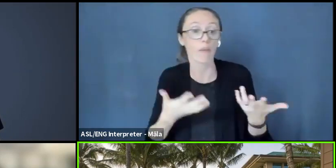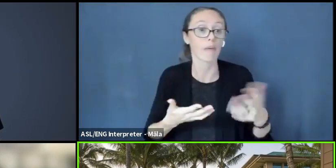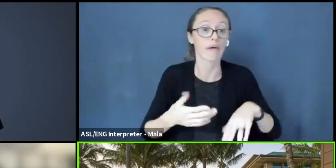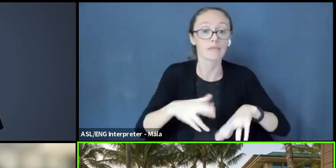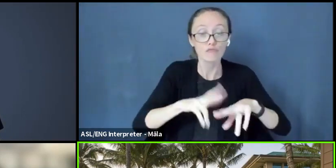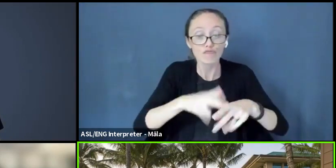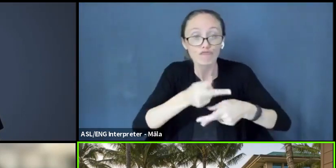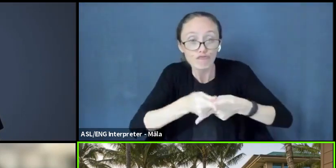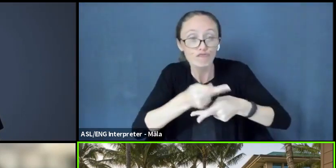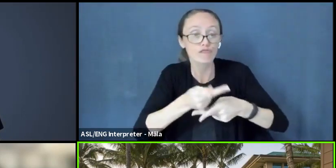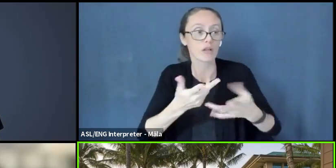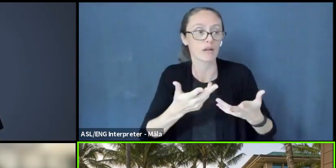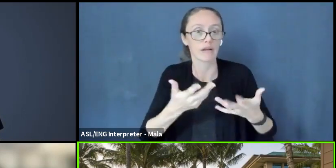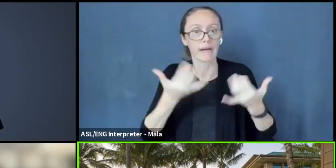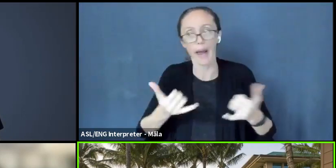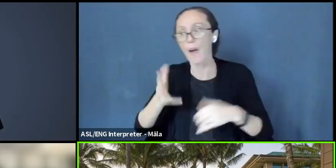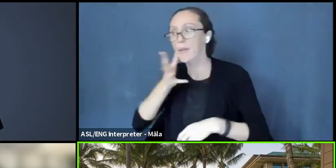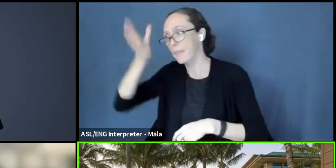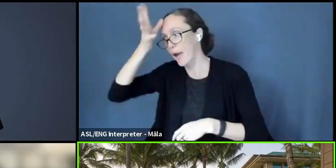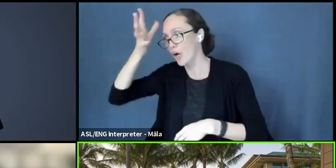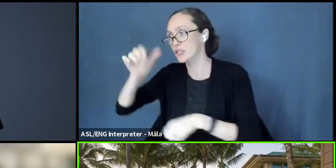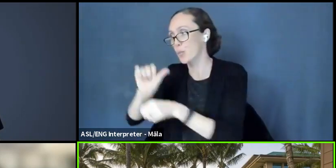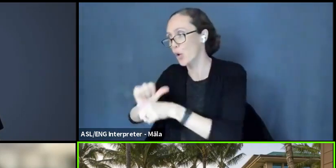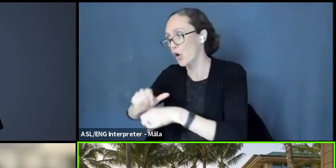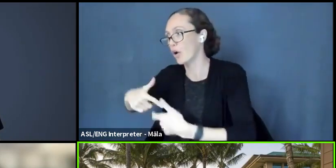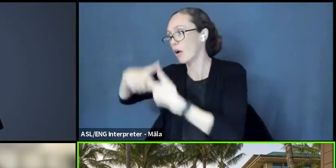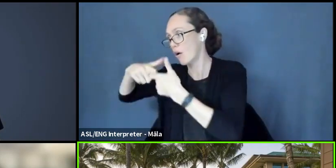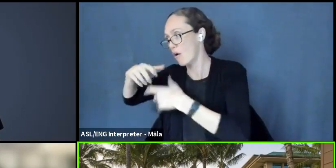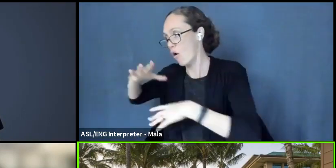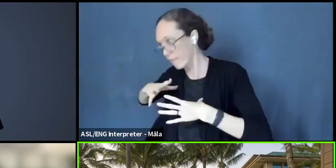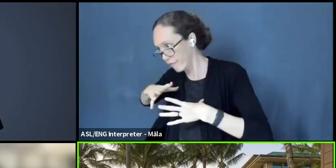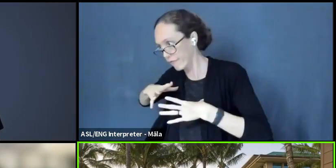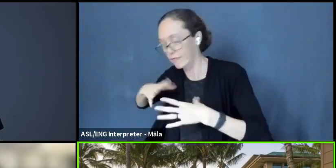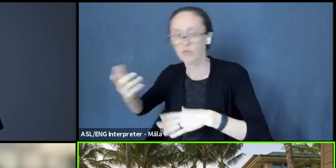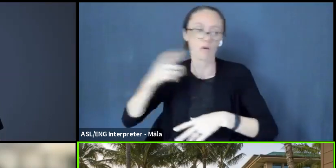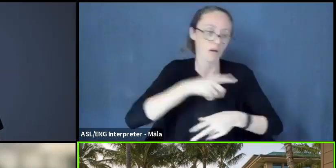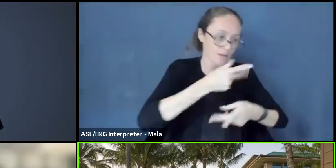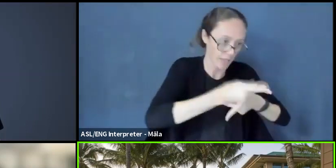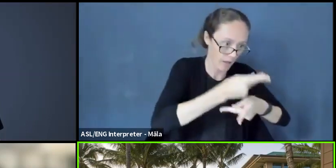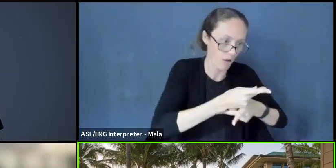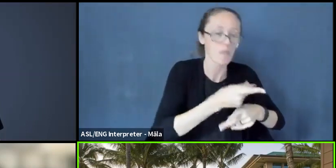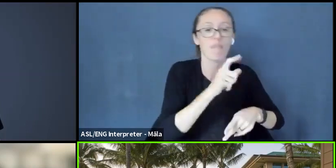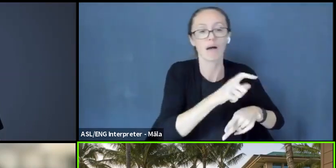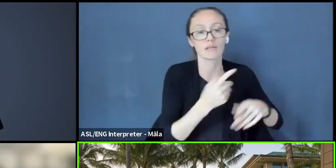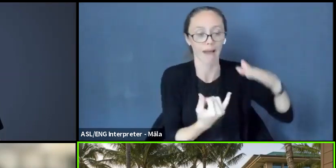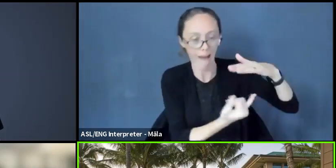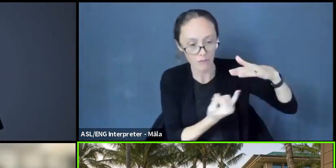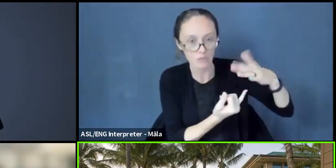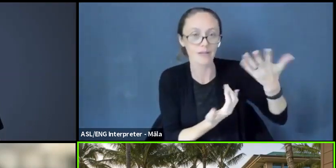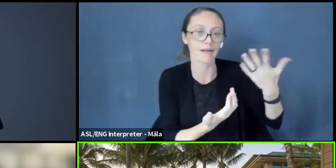Parents have to take time off from work because child has to be isolated for 10 days.